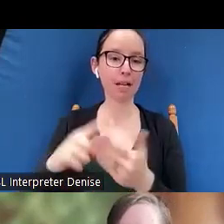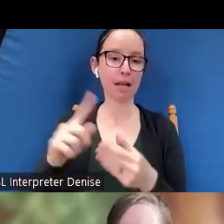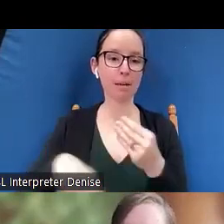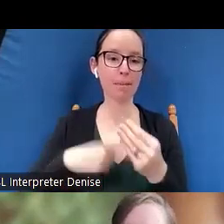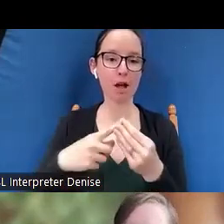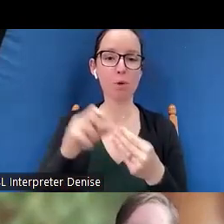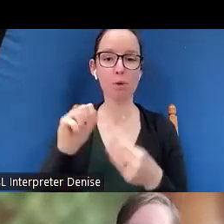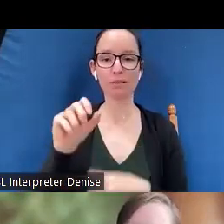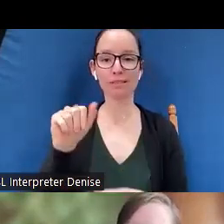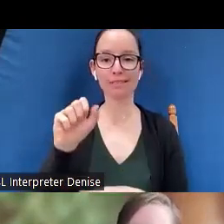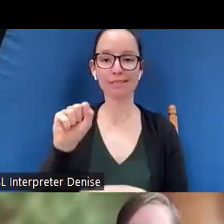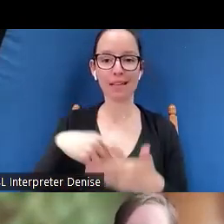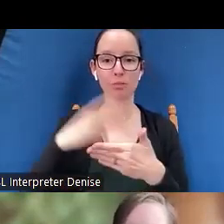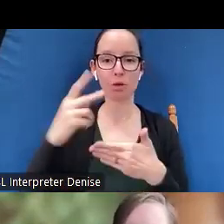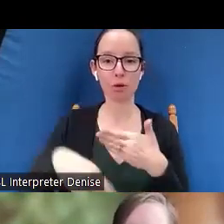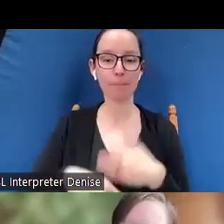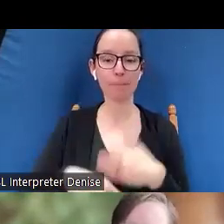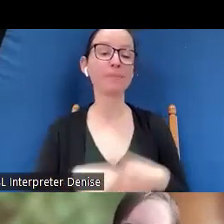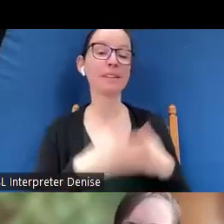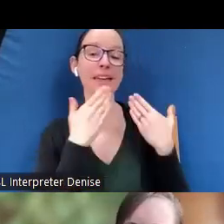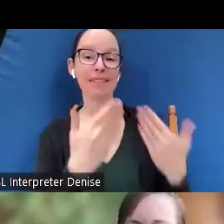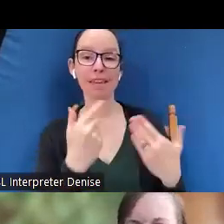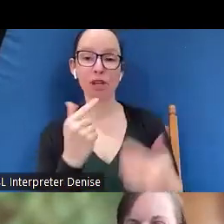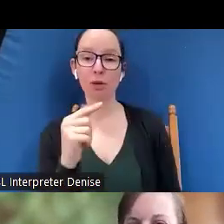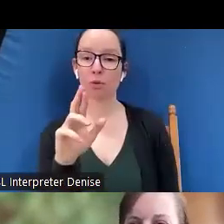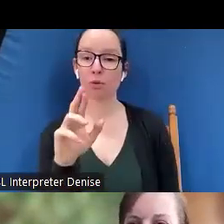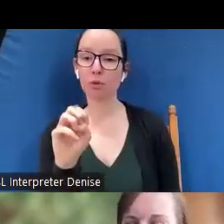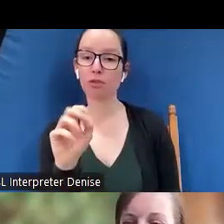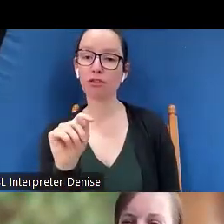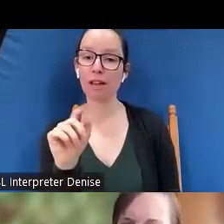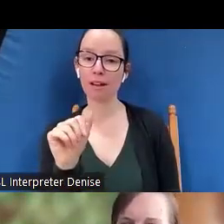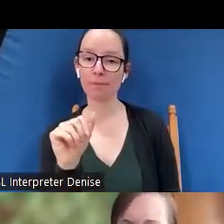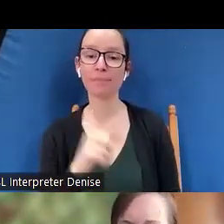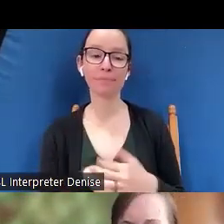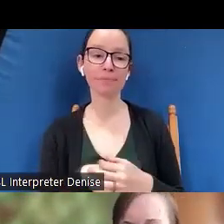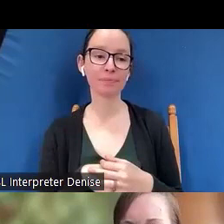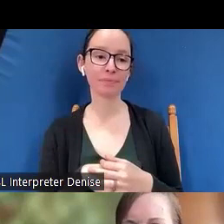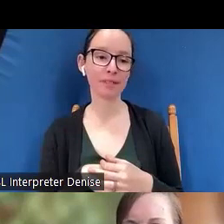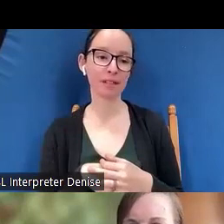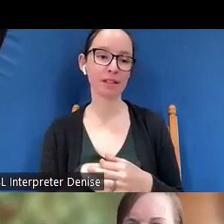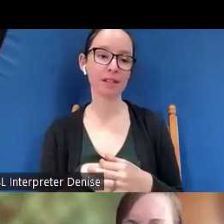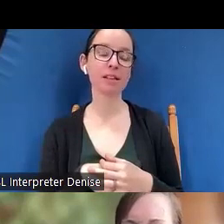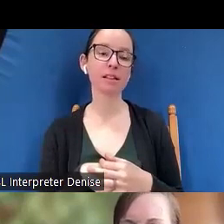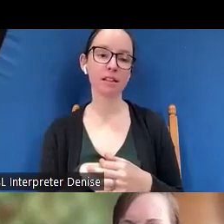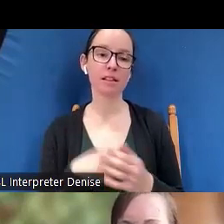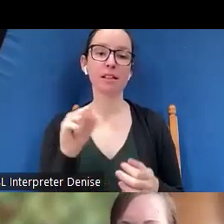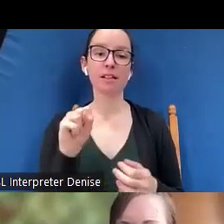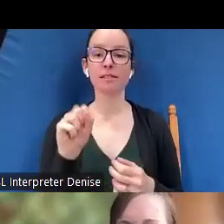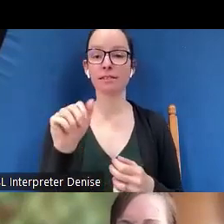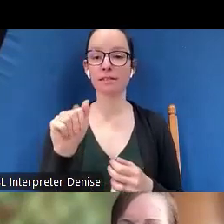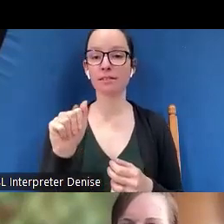Thanks, Greta, and thanks for having us. So, yeah, the Sustainable Agricultural System or SAS